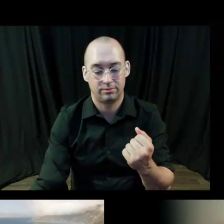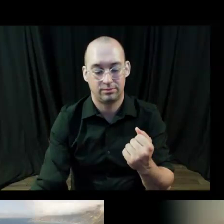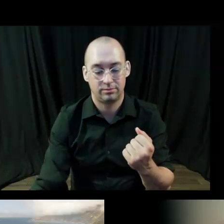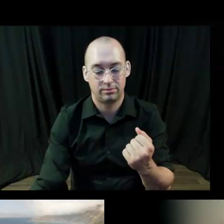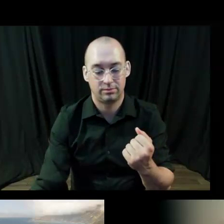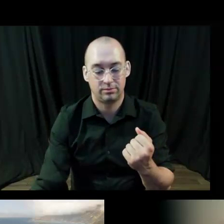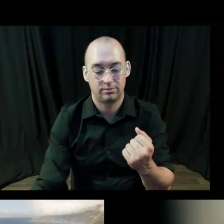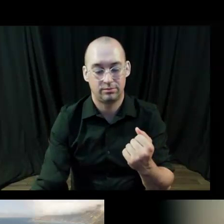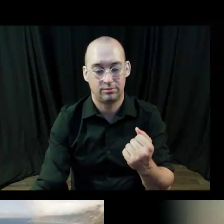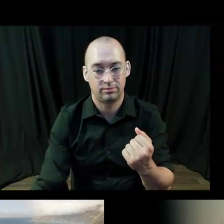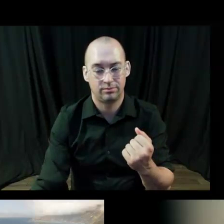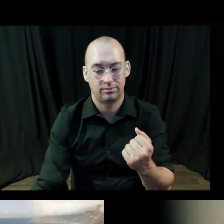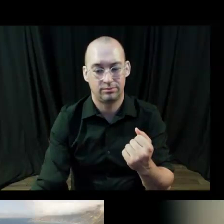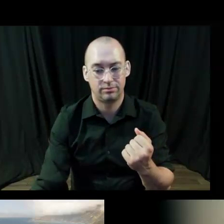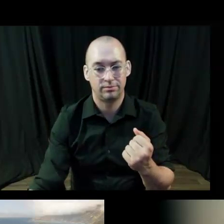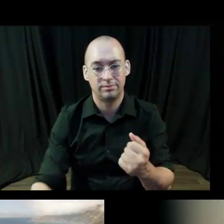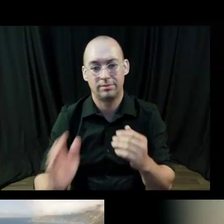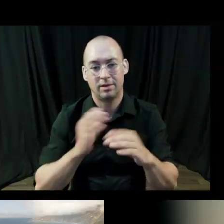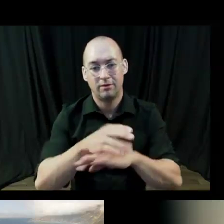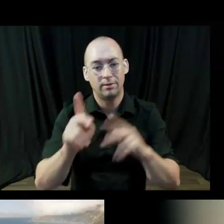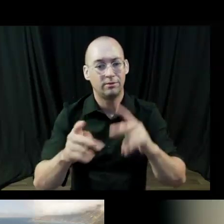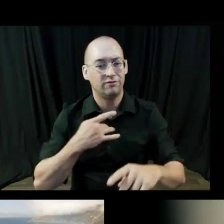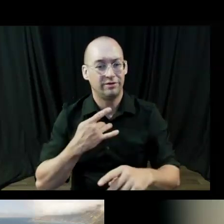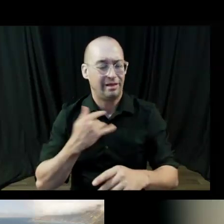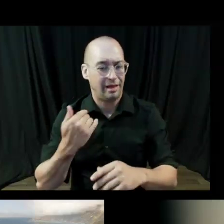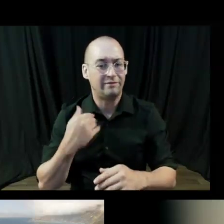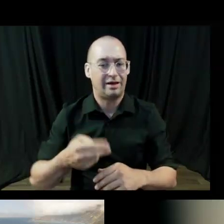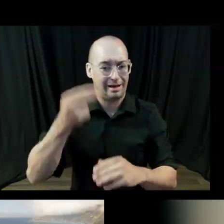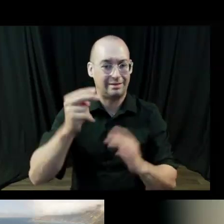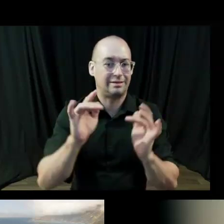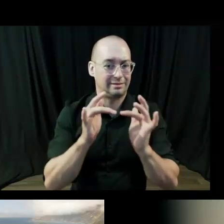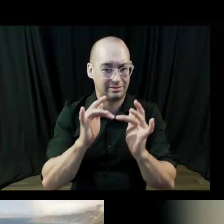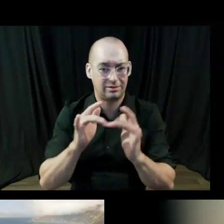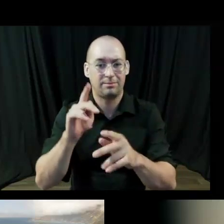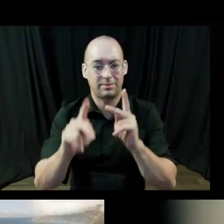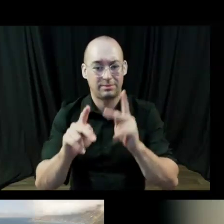and very highly digitized individuals here, but I guarantee you there's 2 silicon valleys. I'm